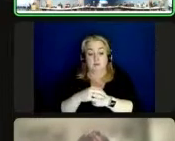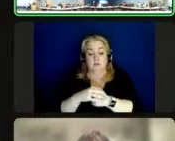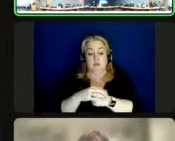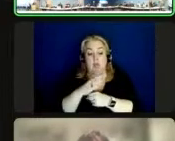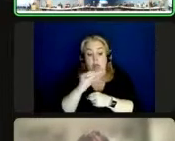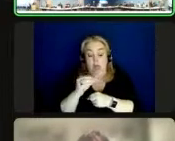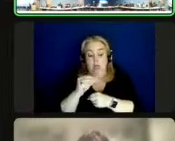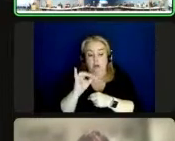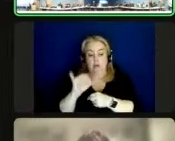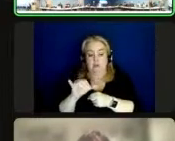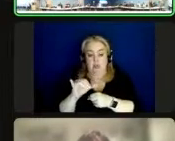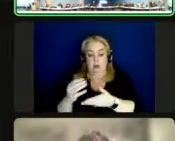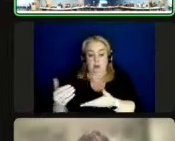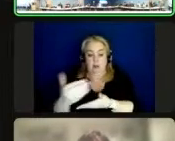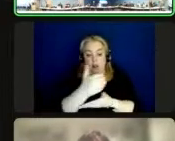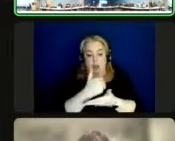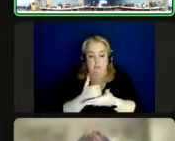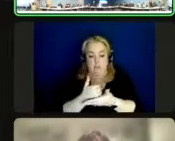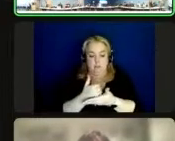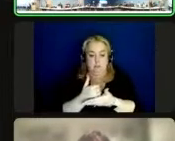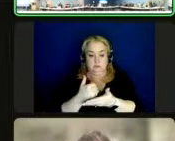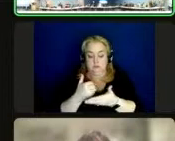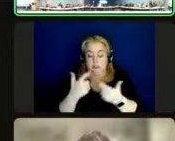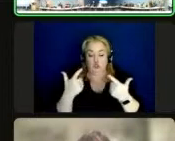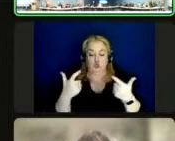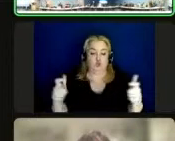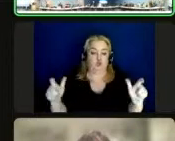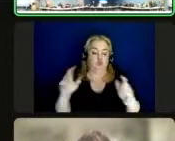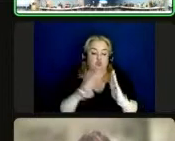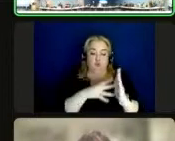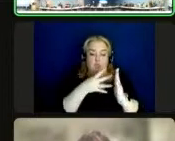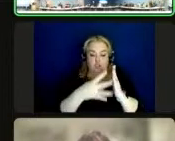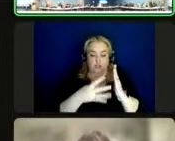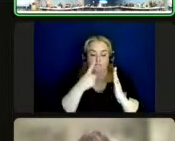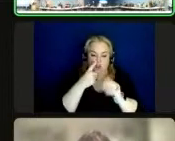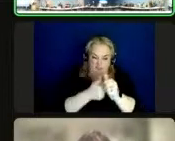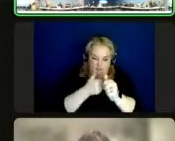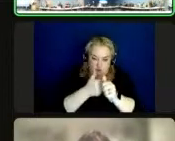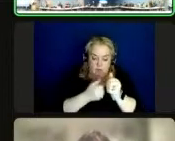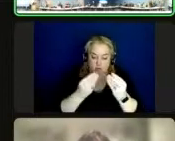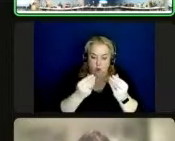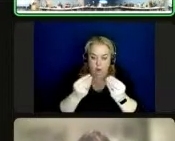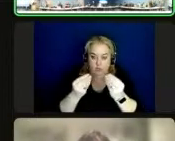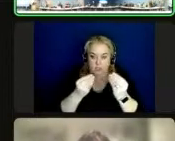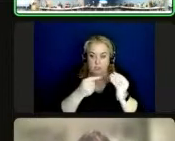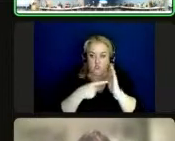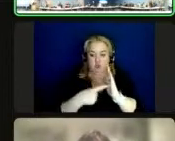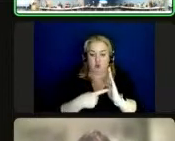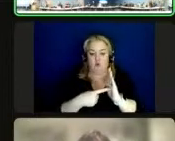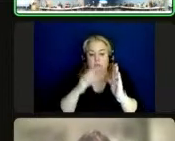PROPERTY IN WITH IT.